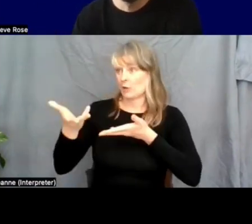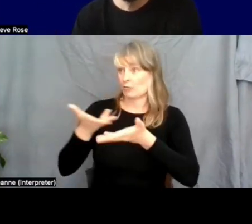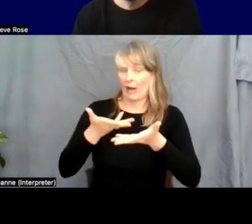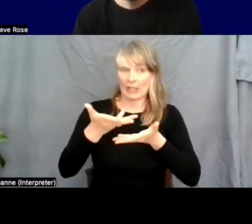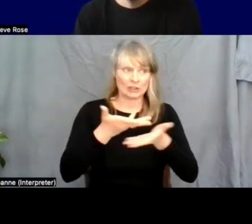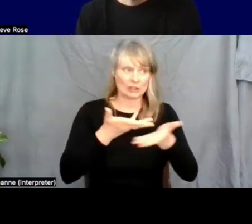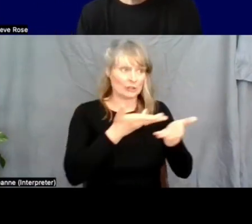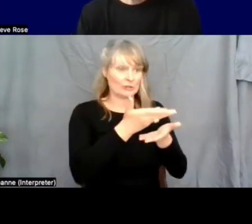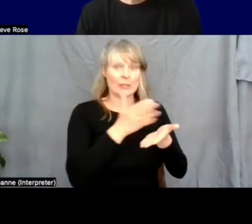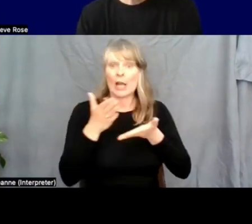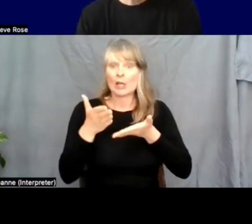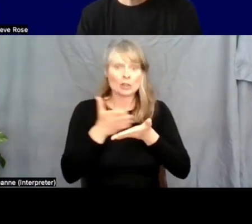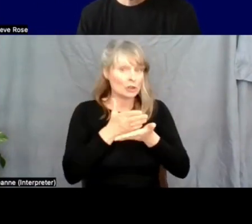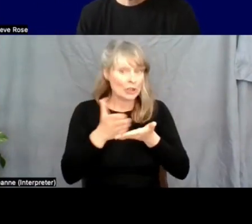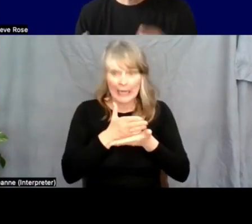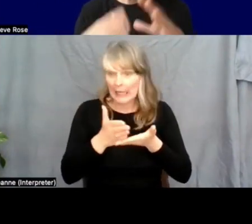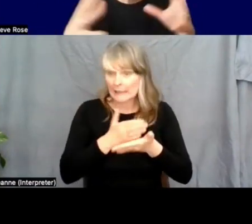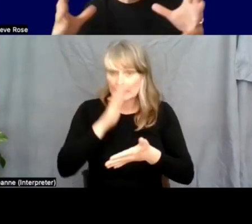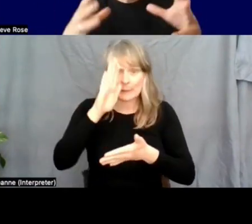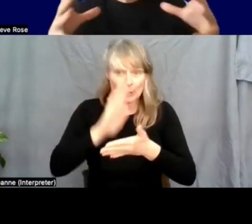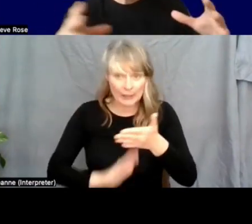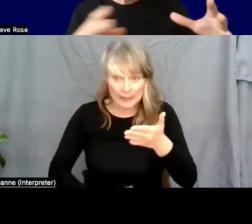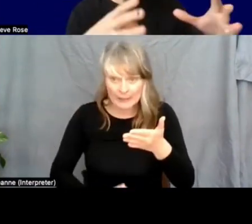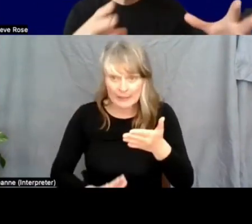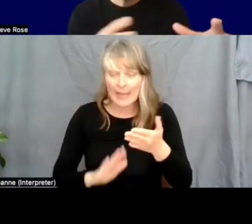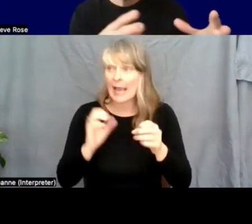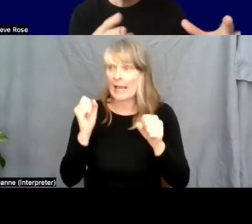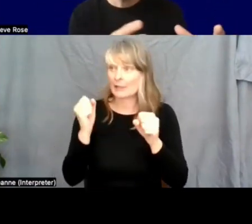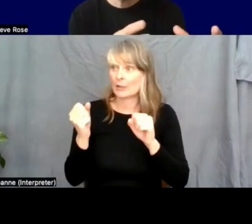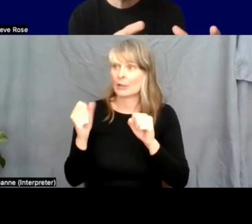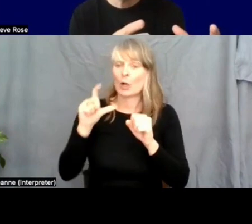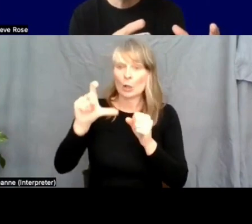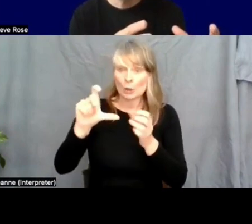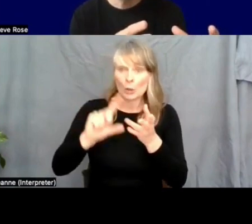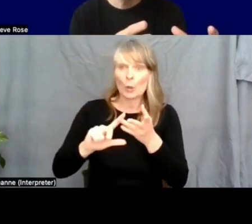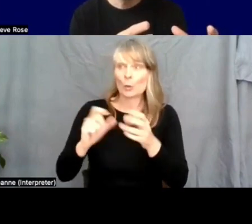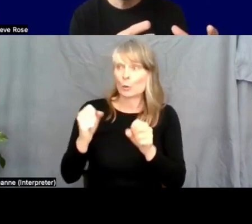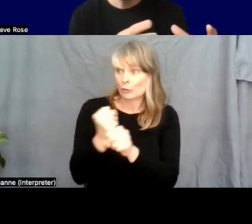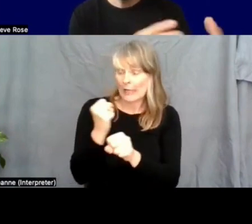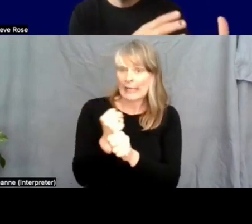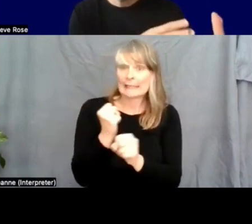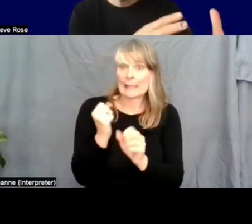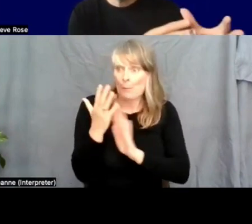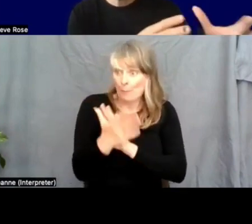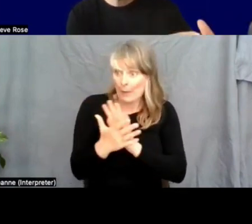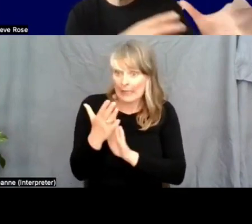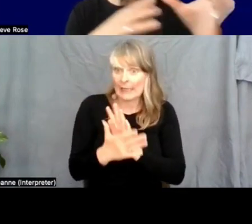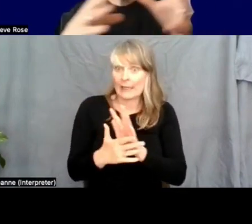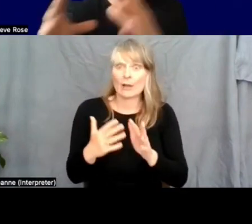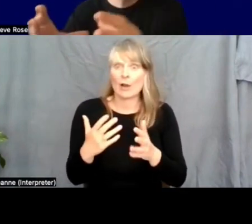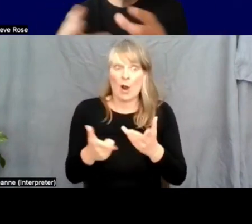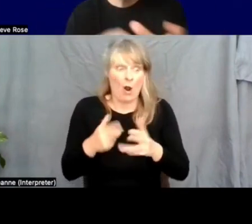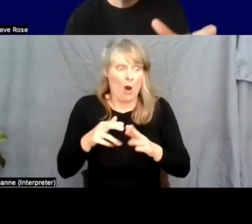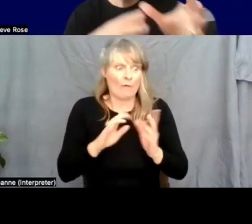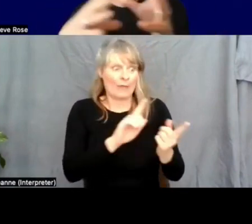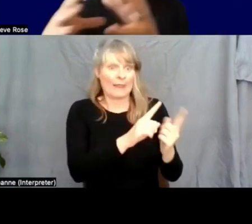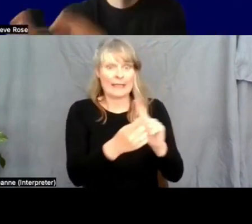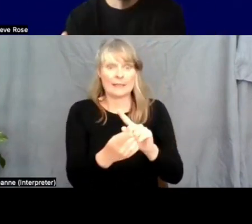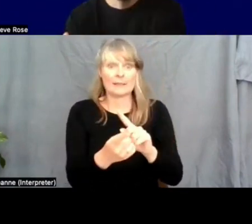and co-creating meaning. If we can get the mediation right, it then allows us to move on to some